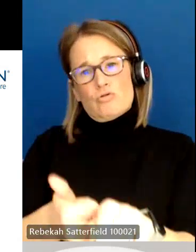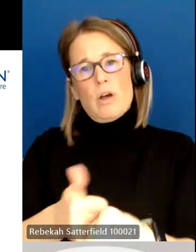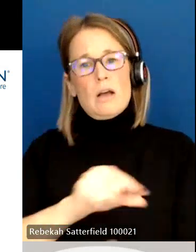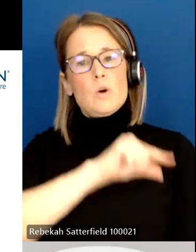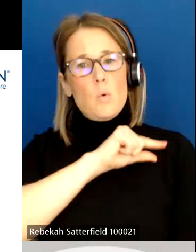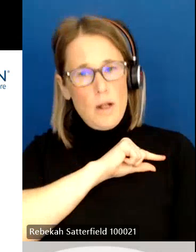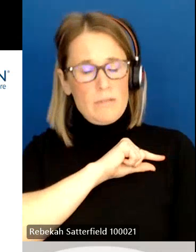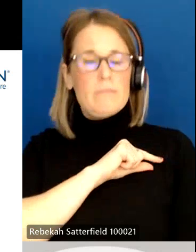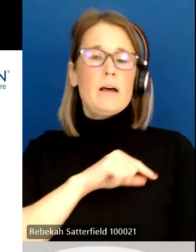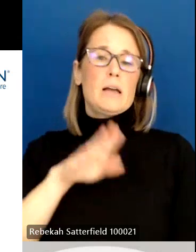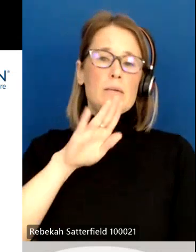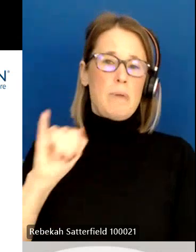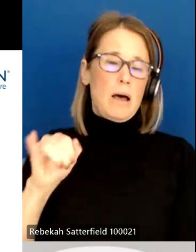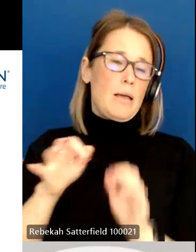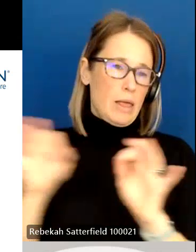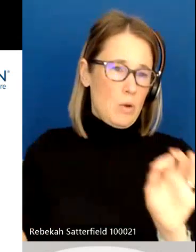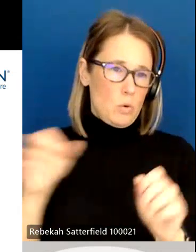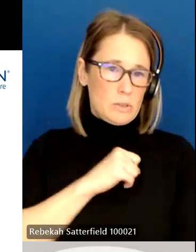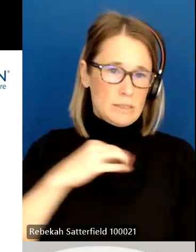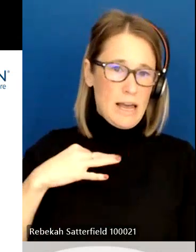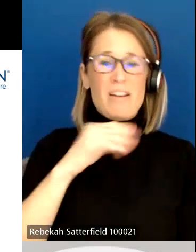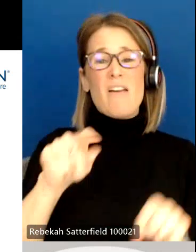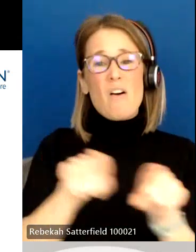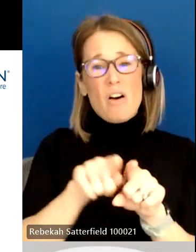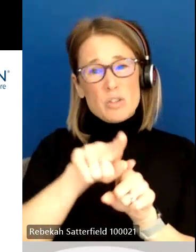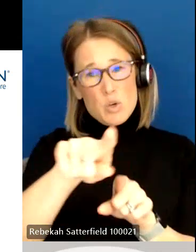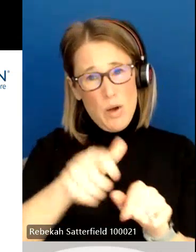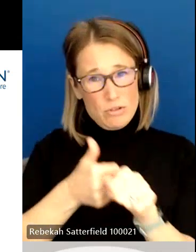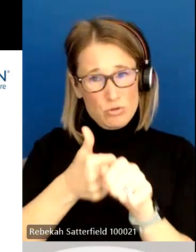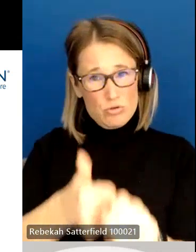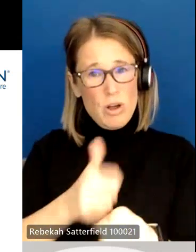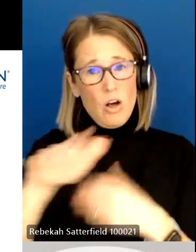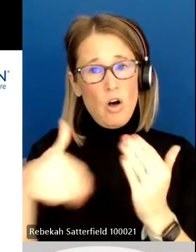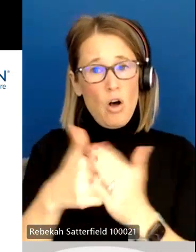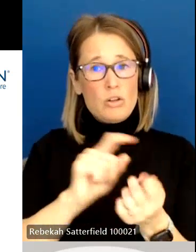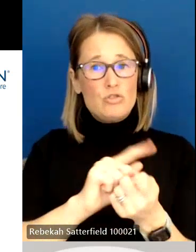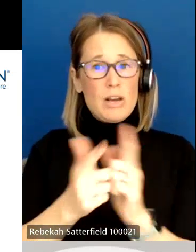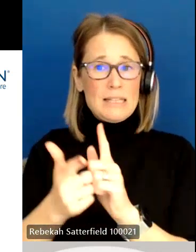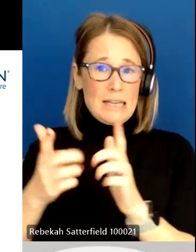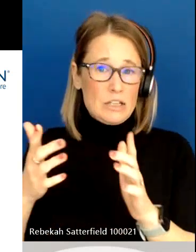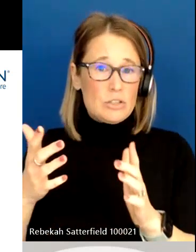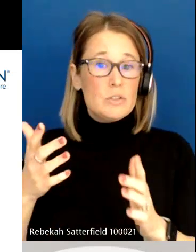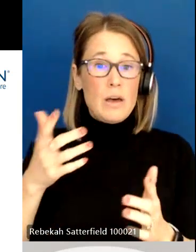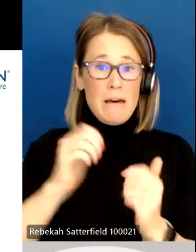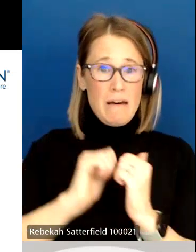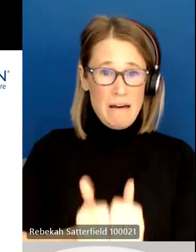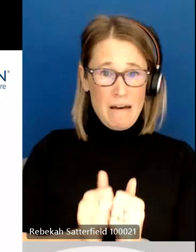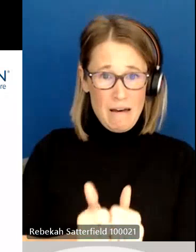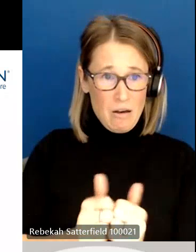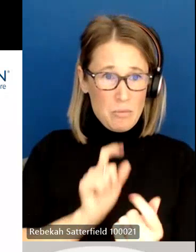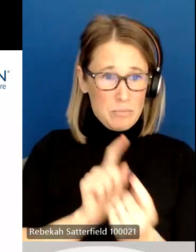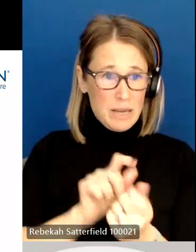staff and also you have to keep track of all of the translations so to meet this requirement um